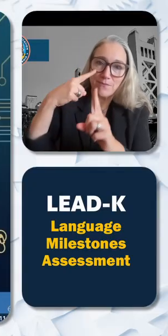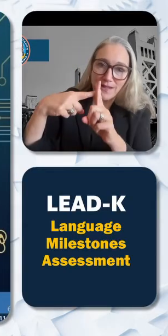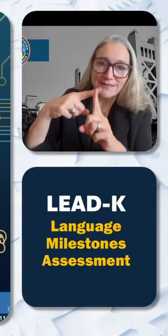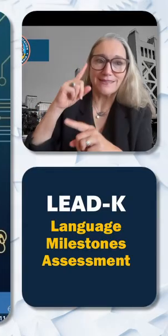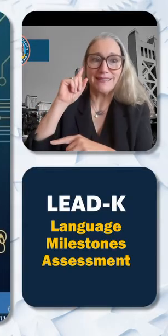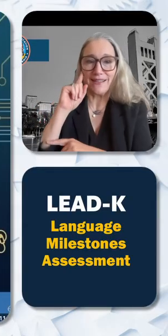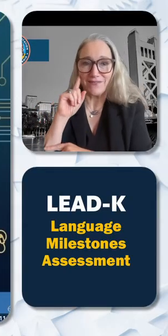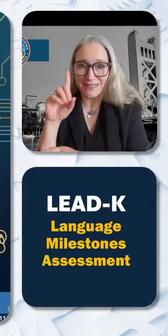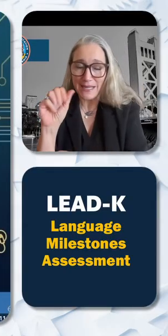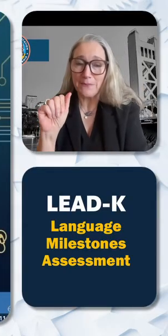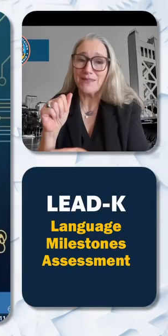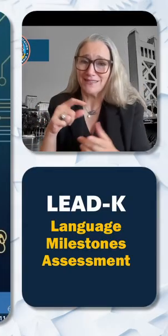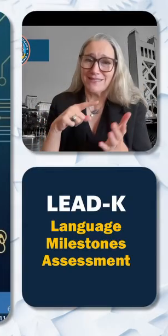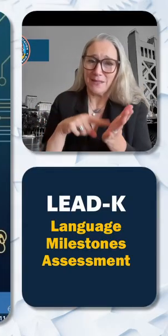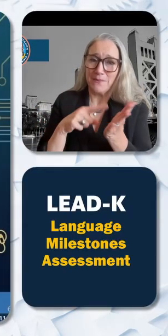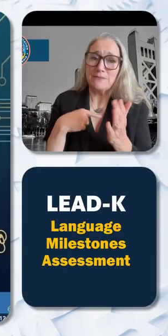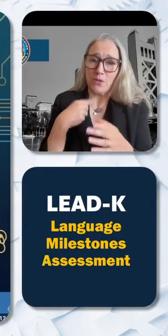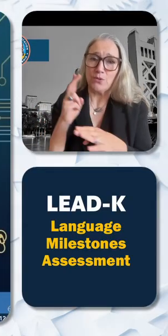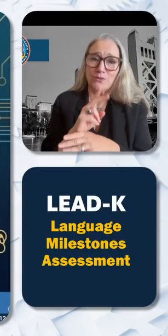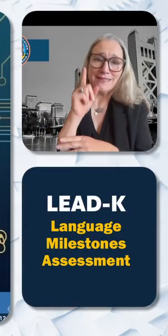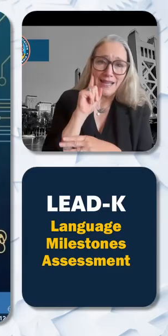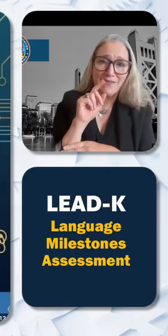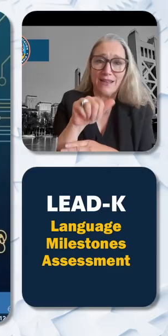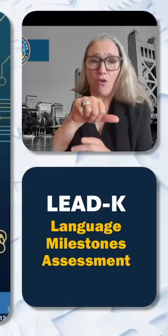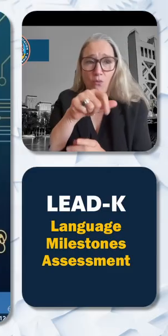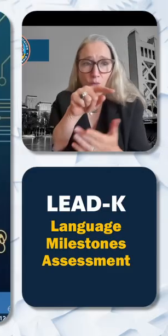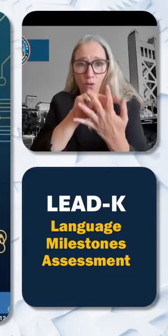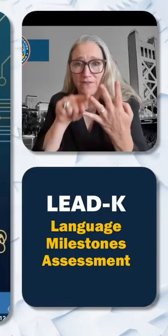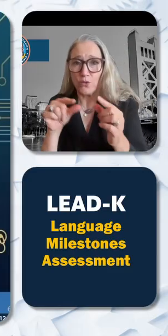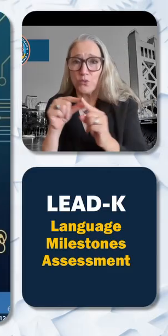This would include hard of hearing, deafblind, Deaf Plus, Deaf disabled.